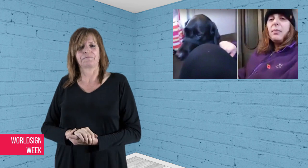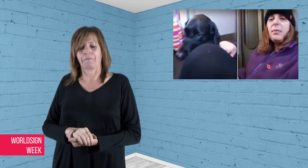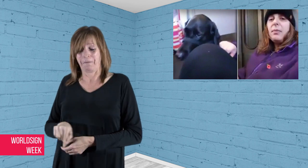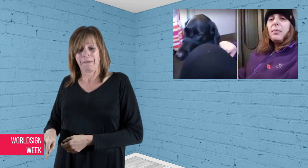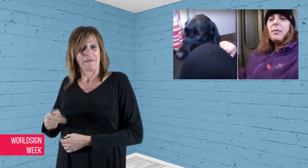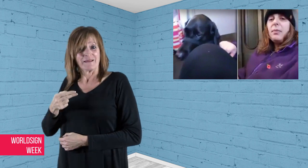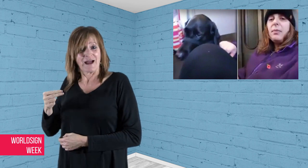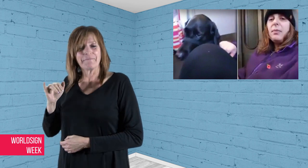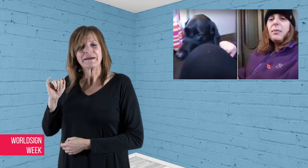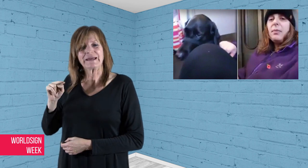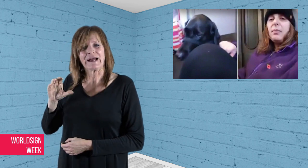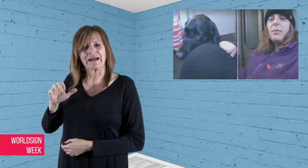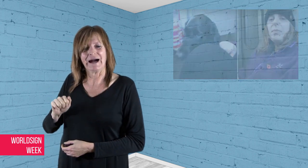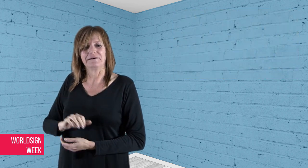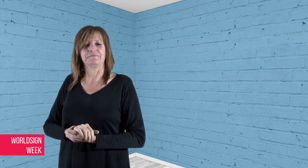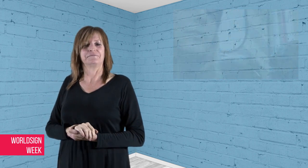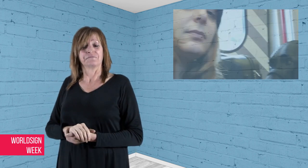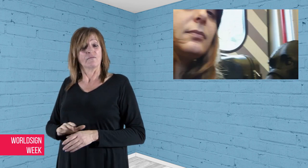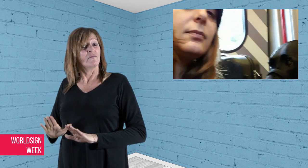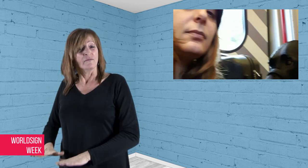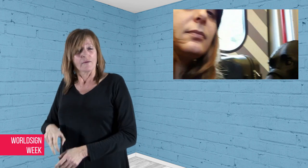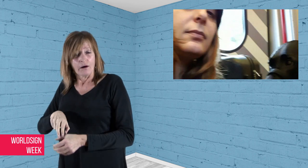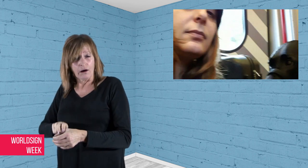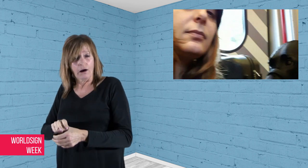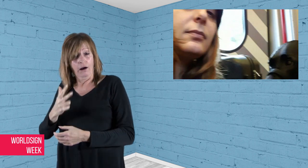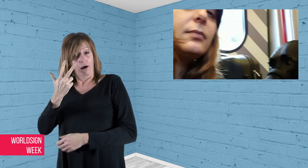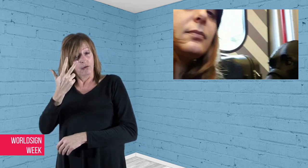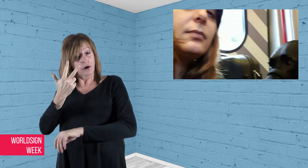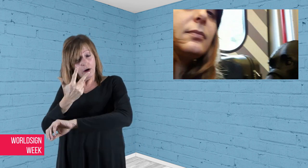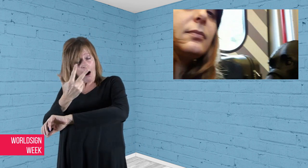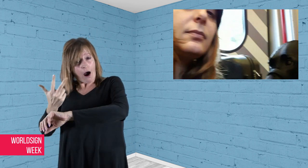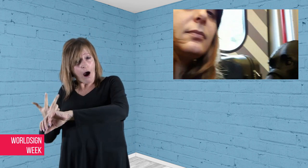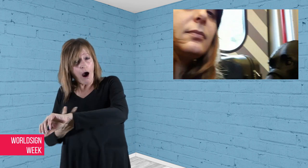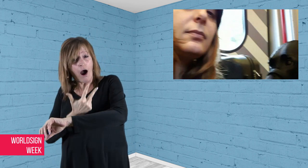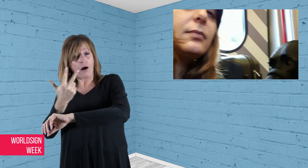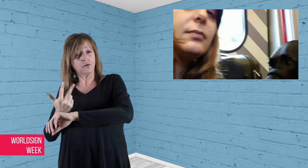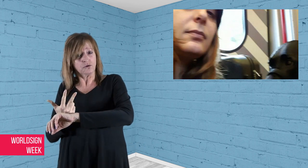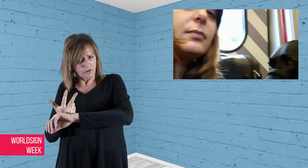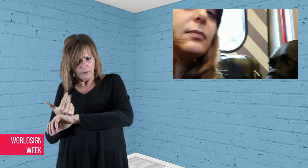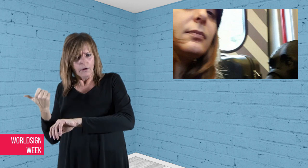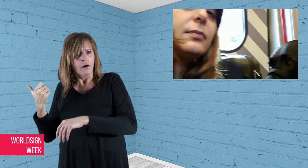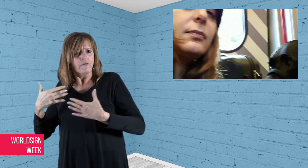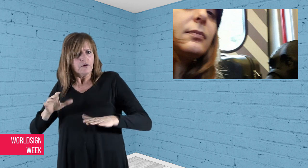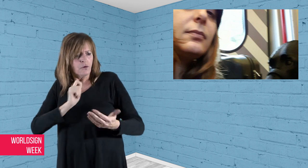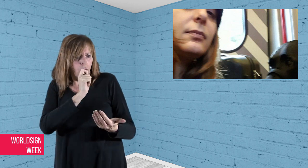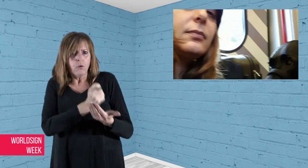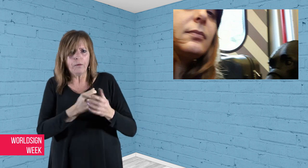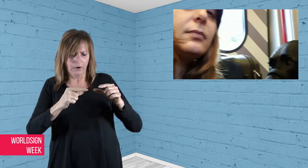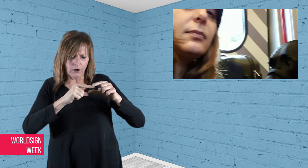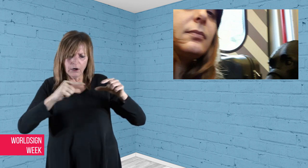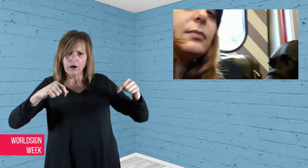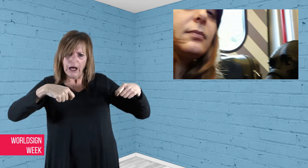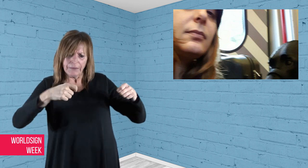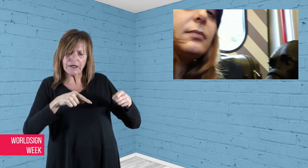special assistance ticket. Lisa, who said she was “disgusted”